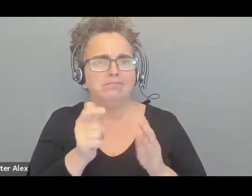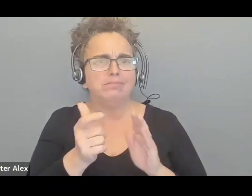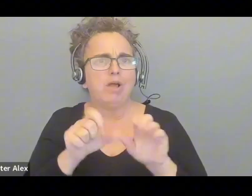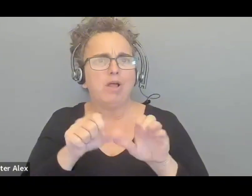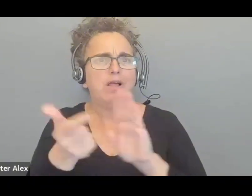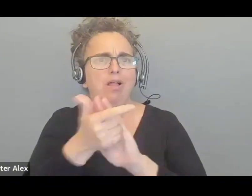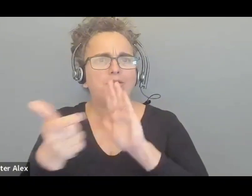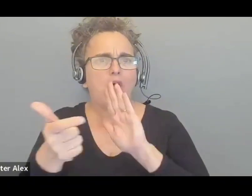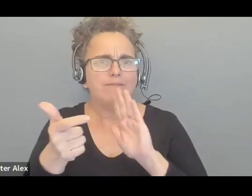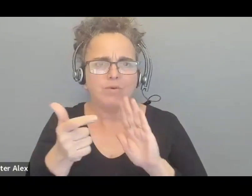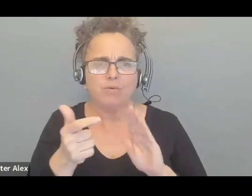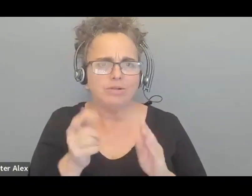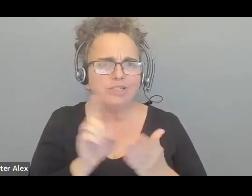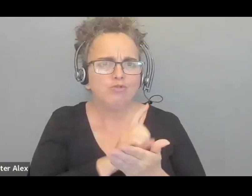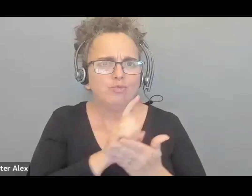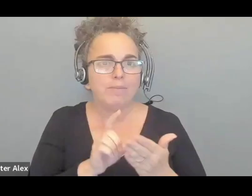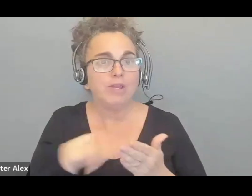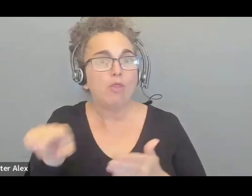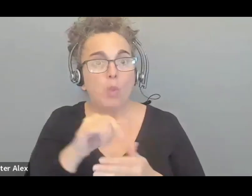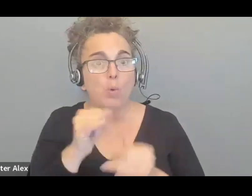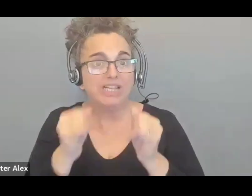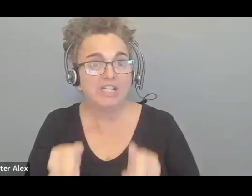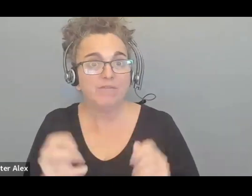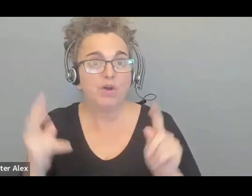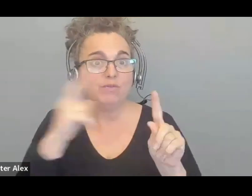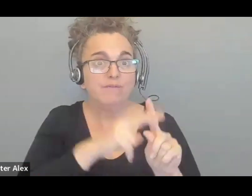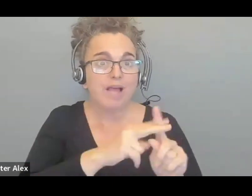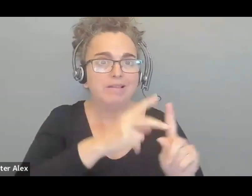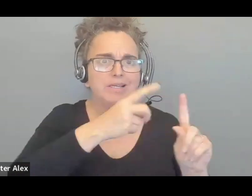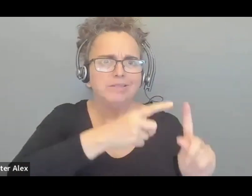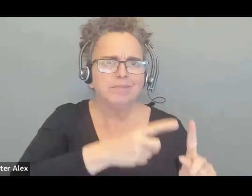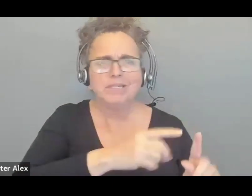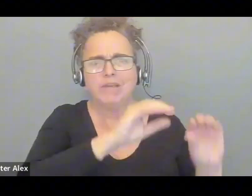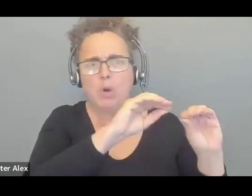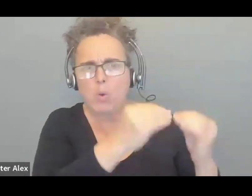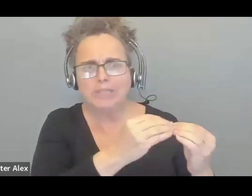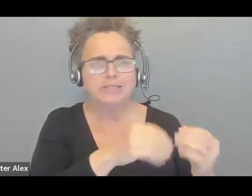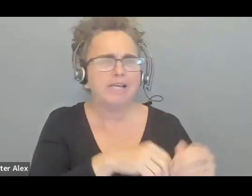by individuals against institutions, organizations, and businesses.